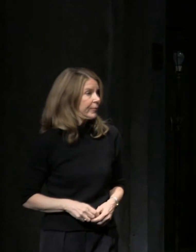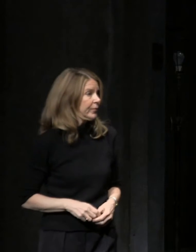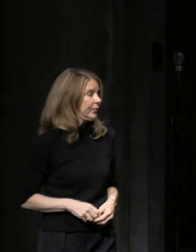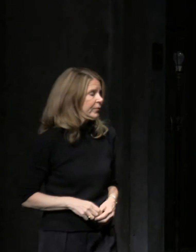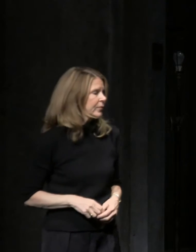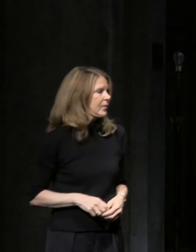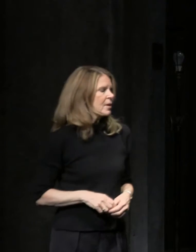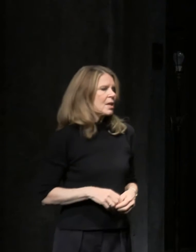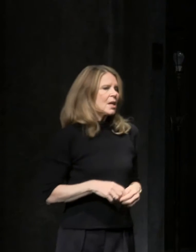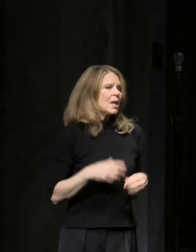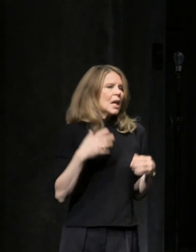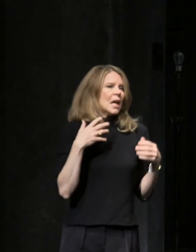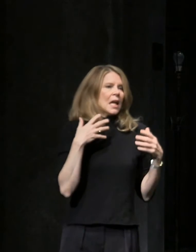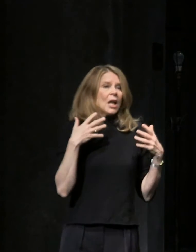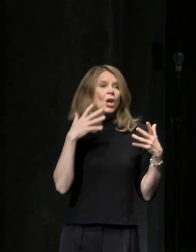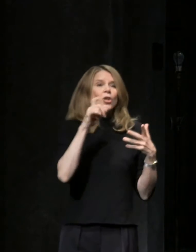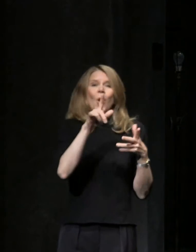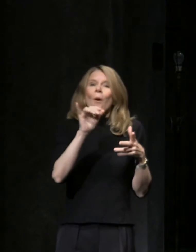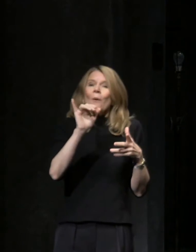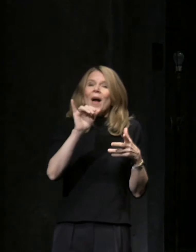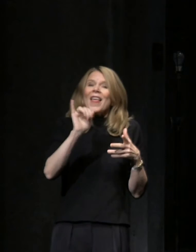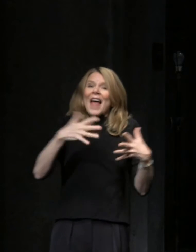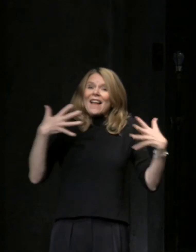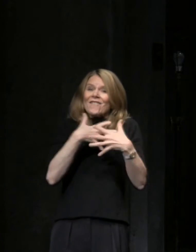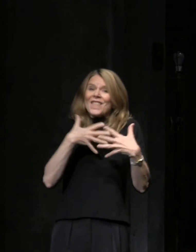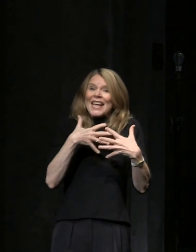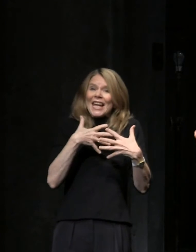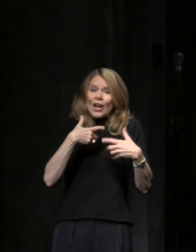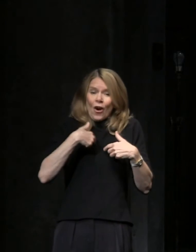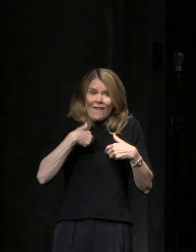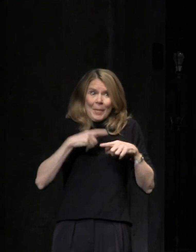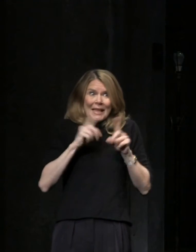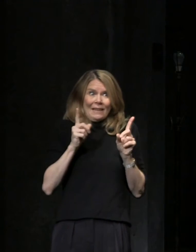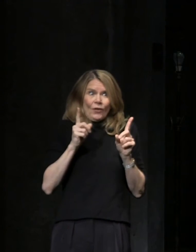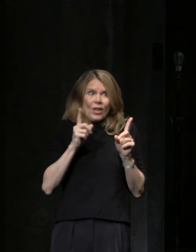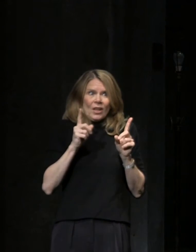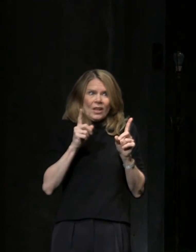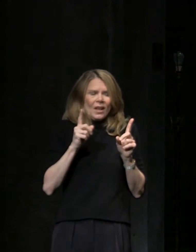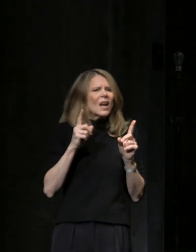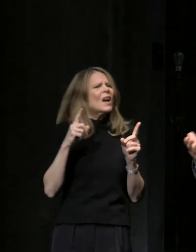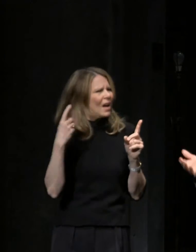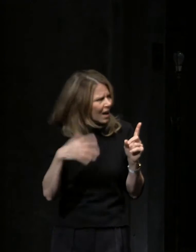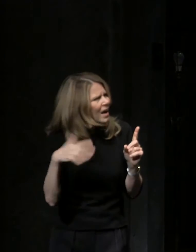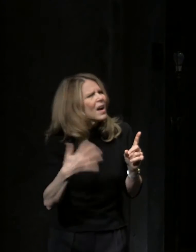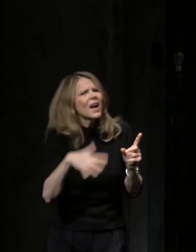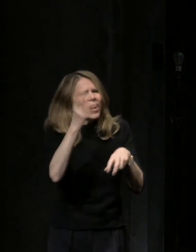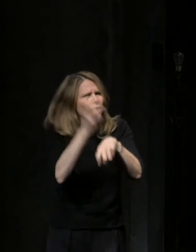The fear of difference runs deep. People with disabilities are three, sometimes four times